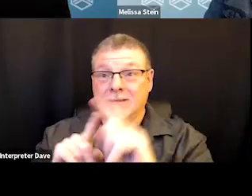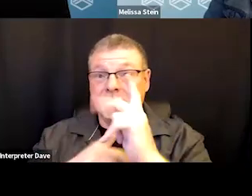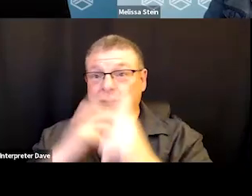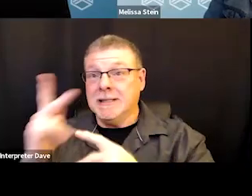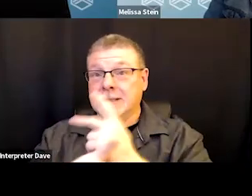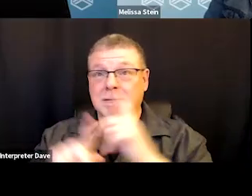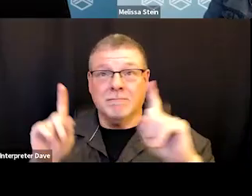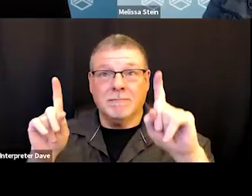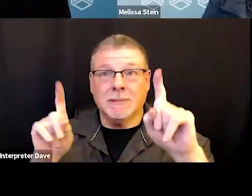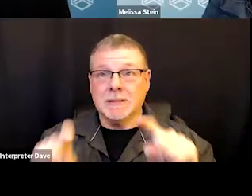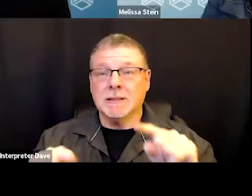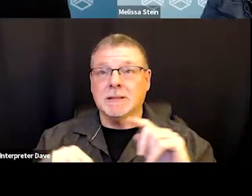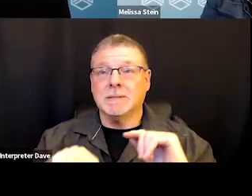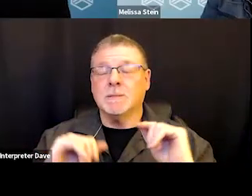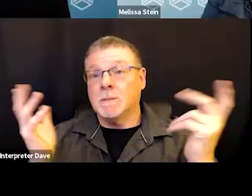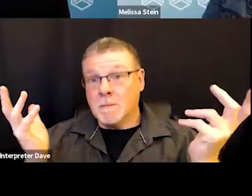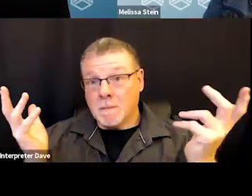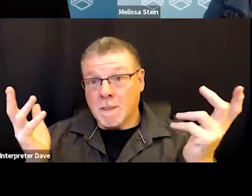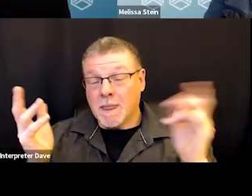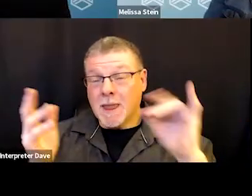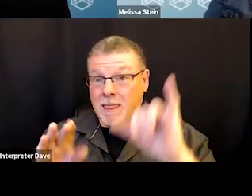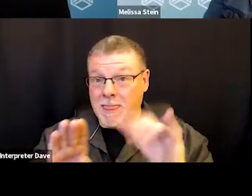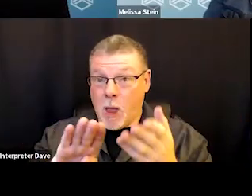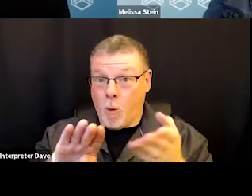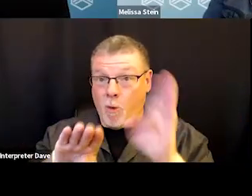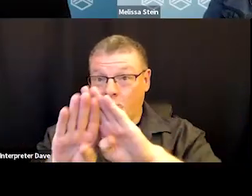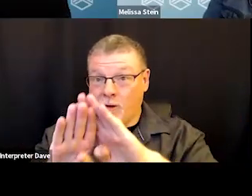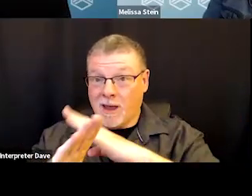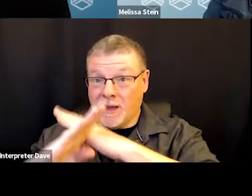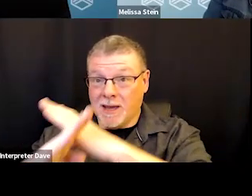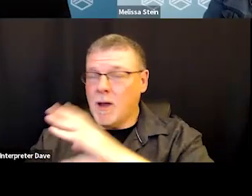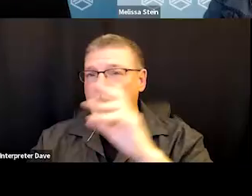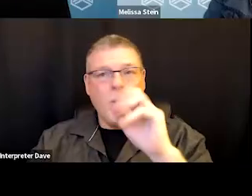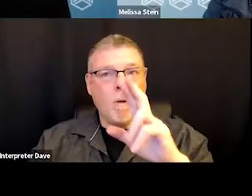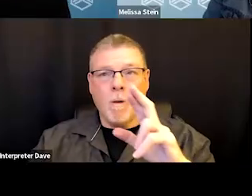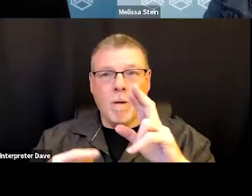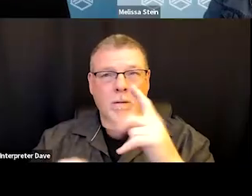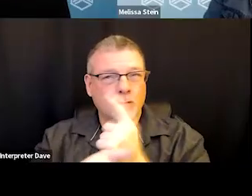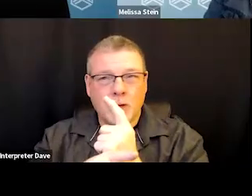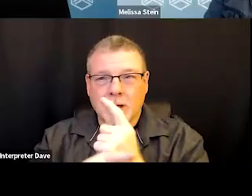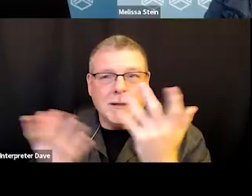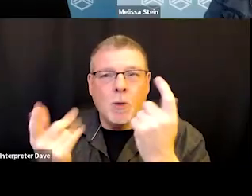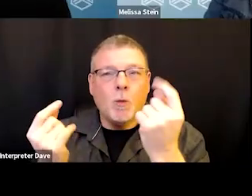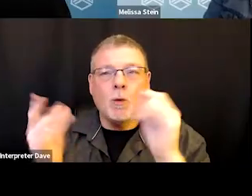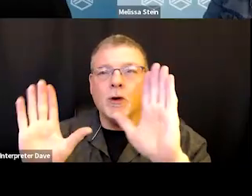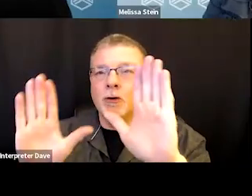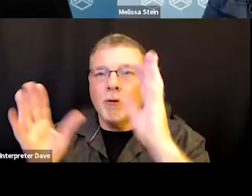So, they were wondering does this override that? Or is that correct? What are your thoughts on that?